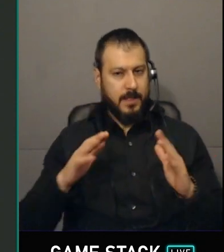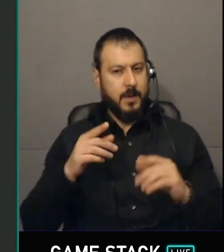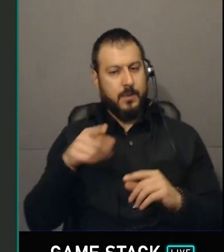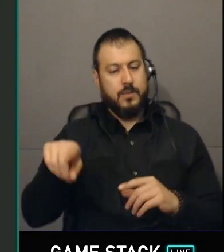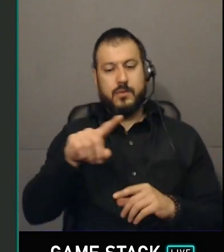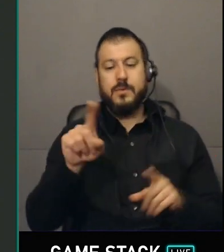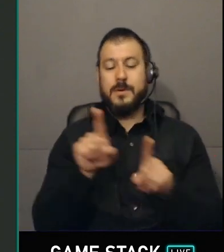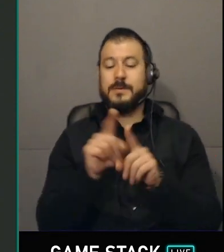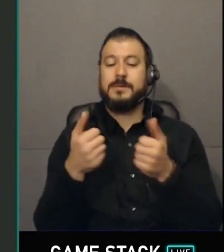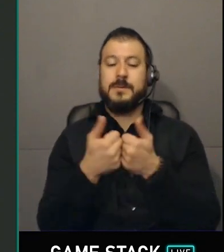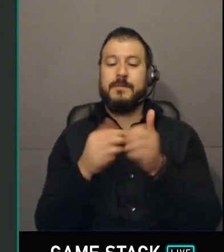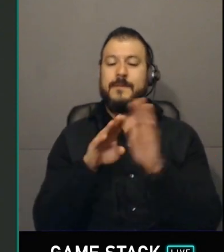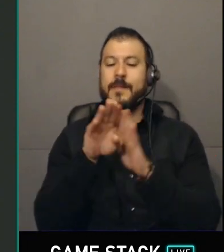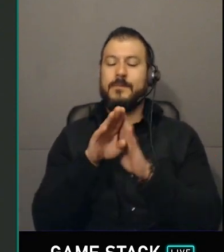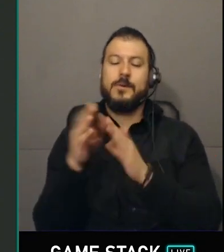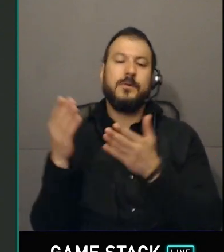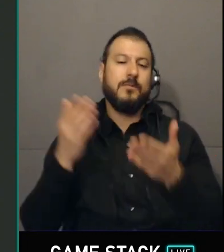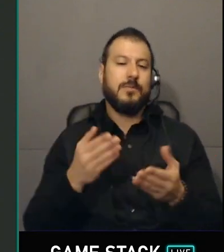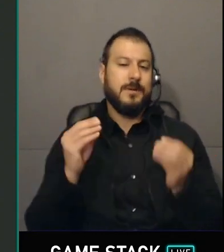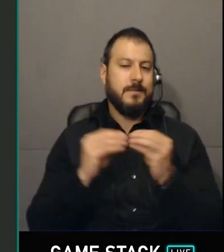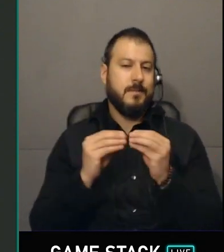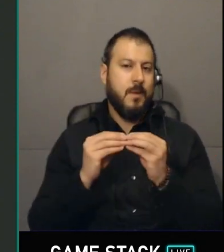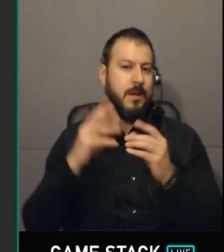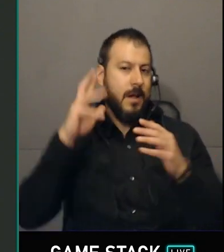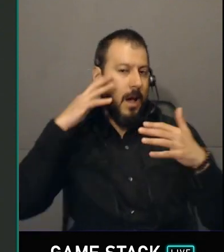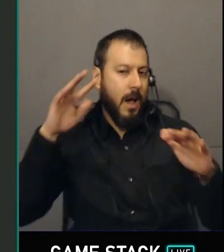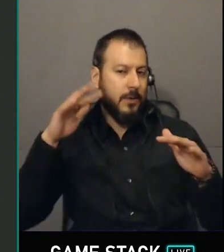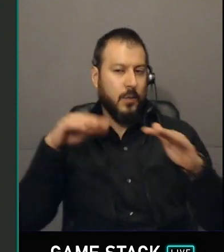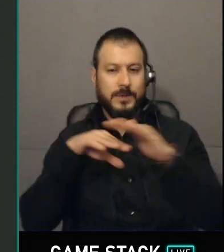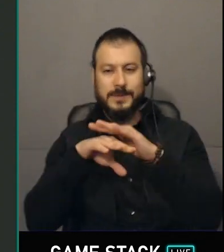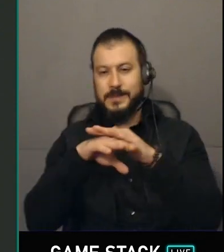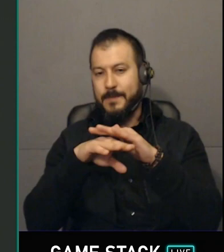developer, to bring better audio accessibility to your game.